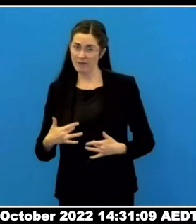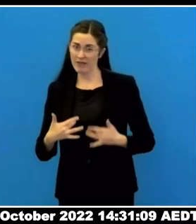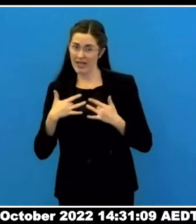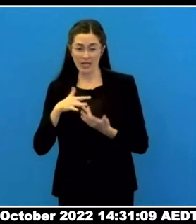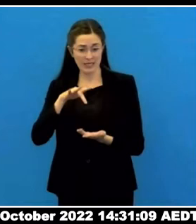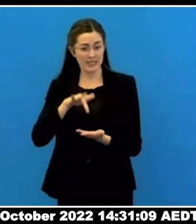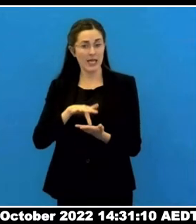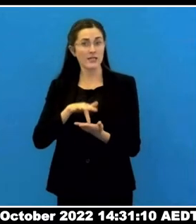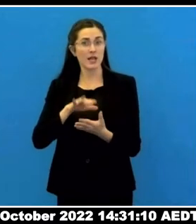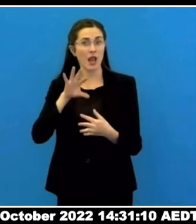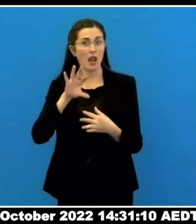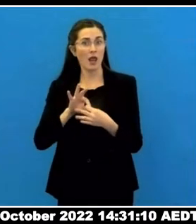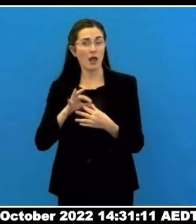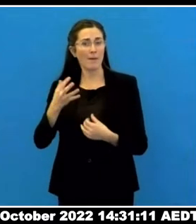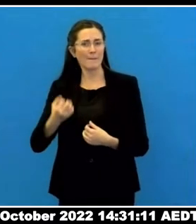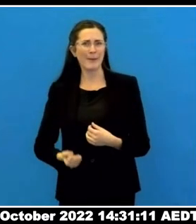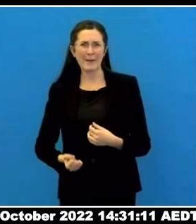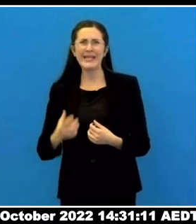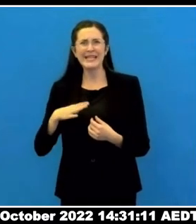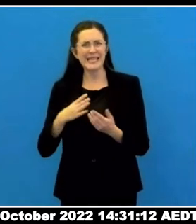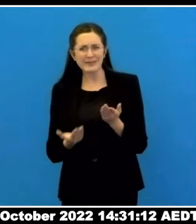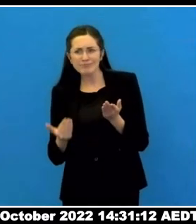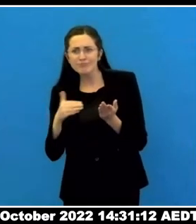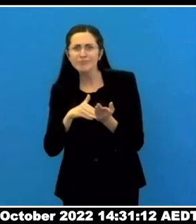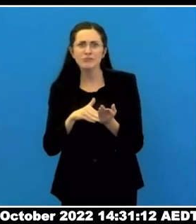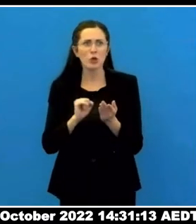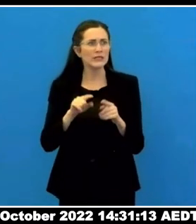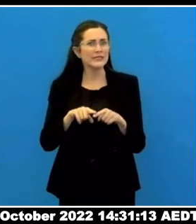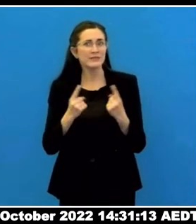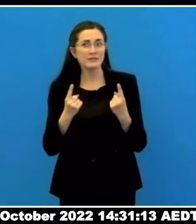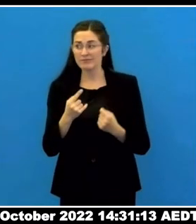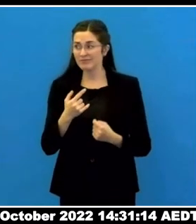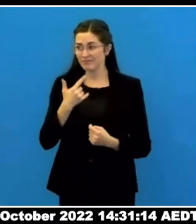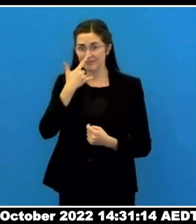need different kinds of payments, and they don't have that.